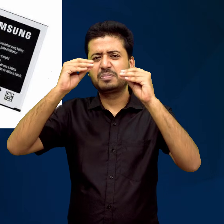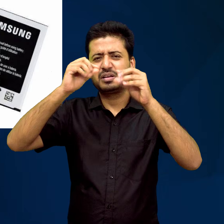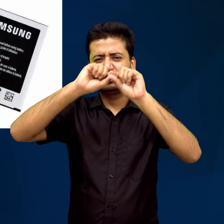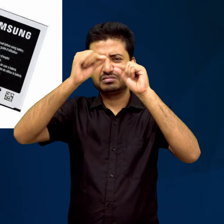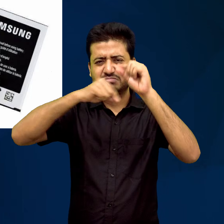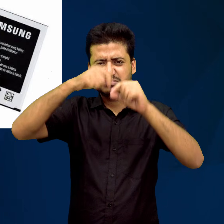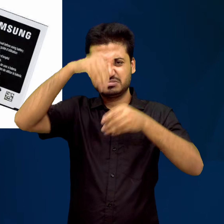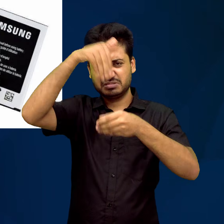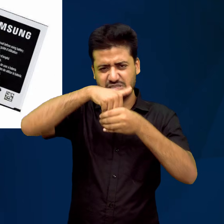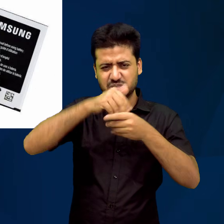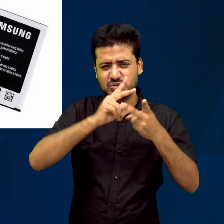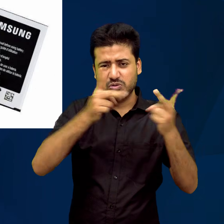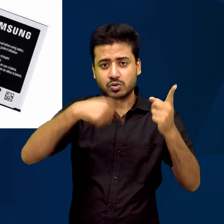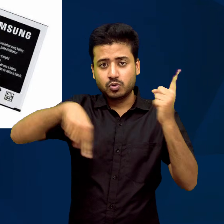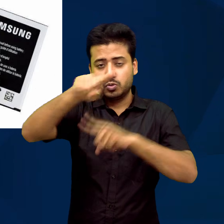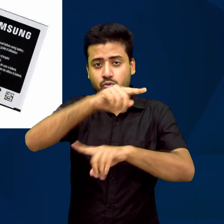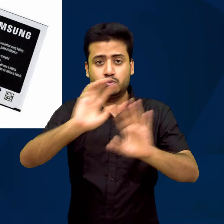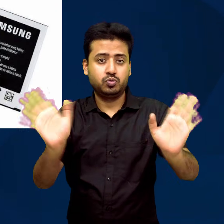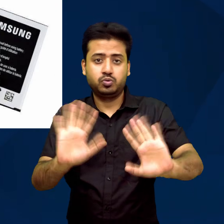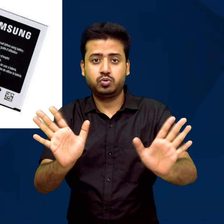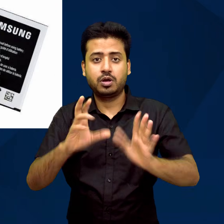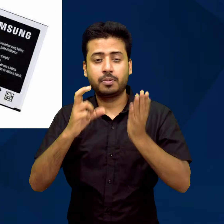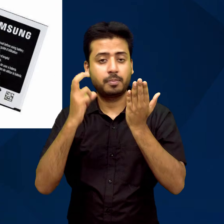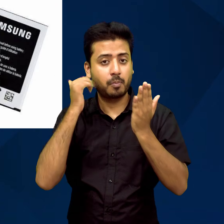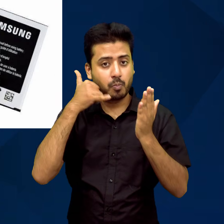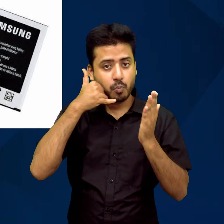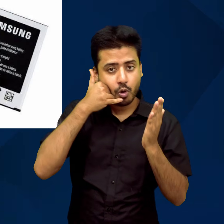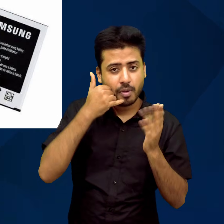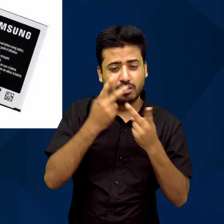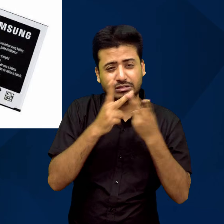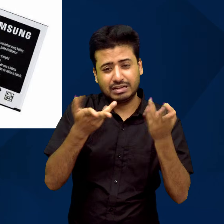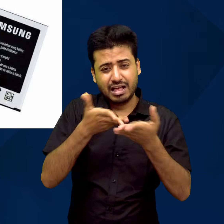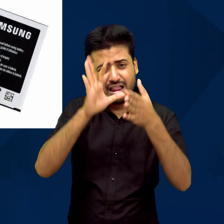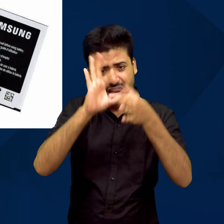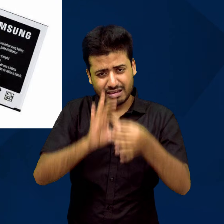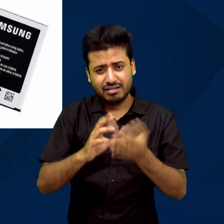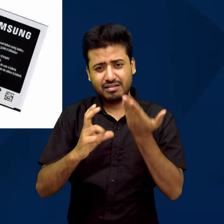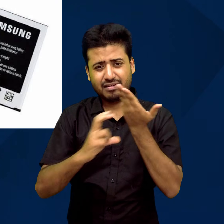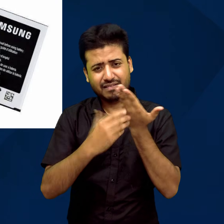Here is the comprehensive breakdown of how everyday dry cell batteries are manufactured,